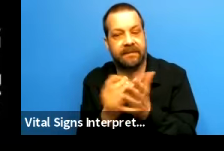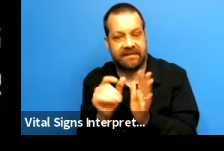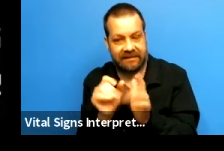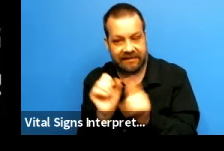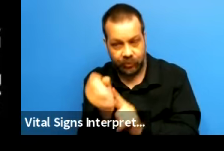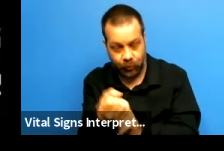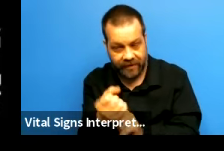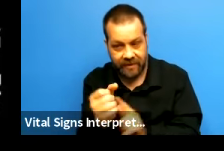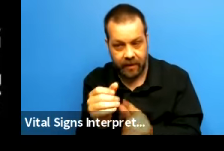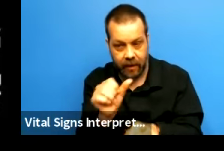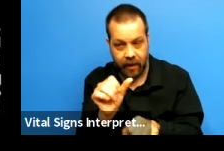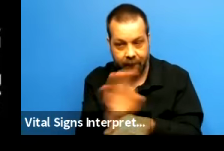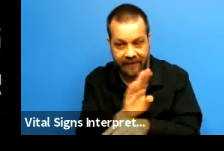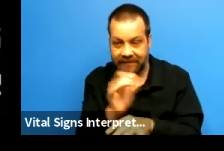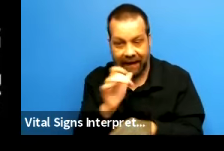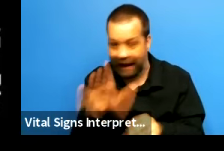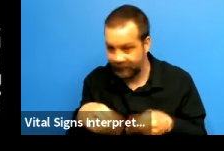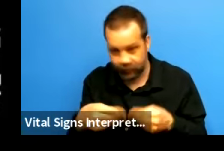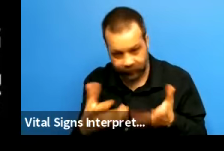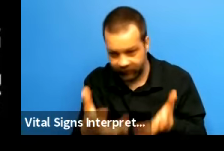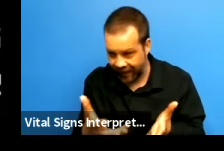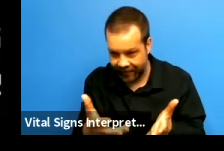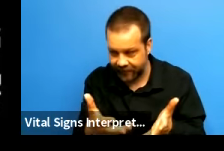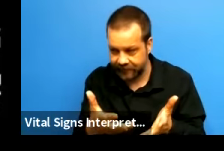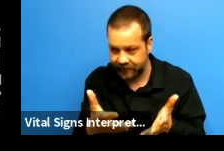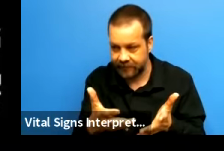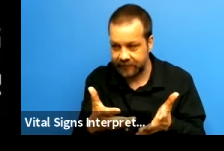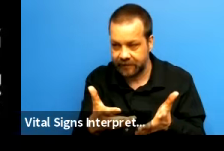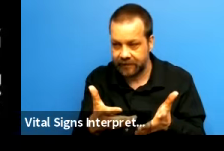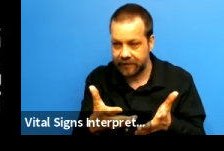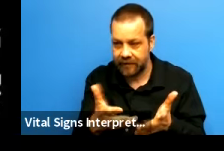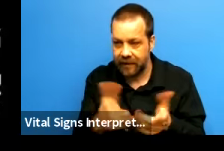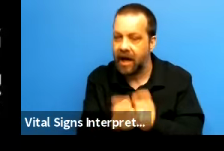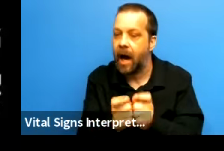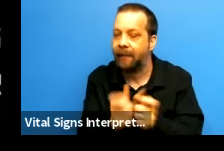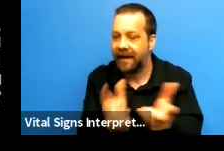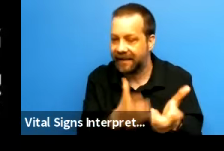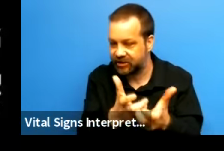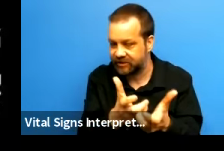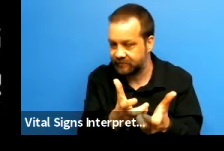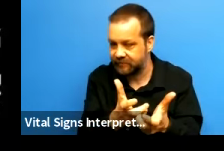because it causes an undue hardship. That's the short definition